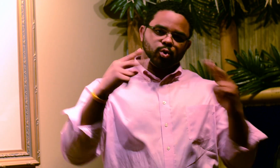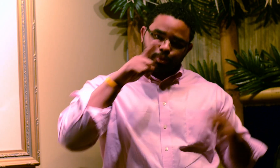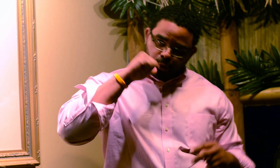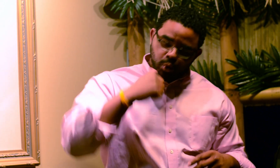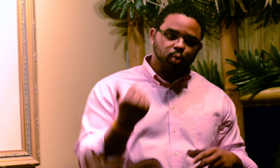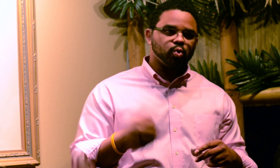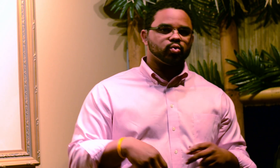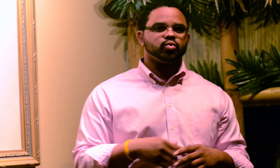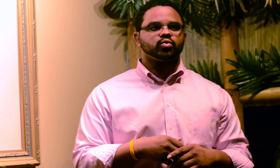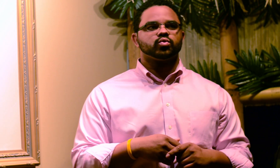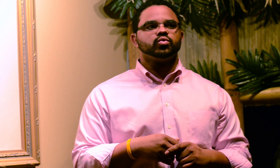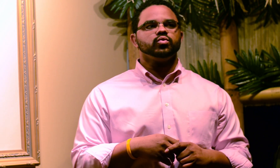I am very disappointed.